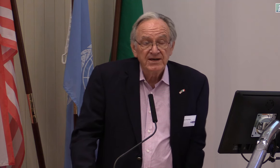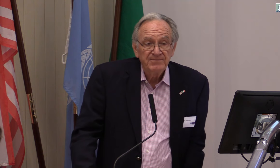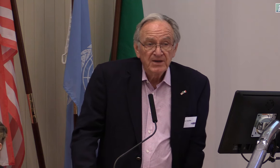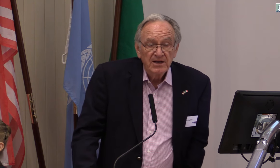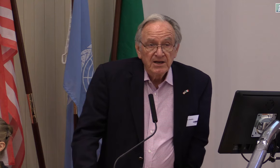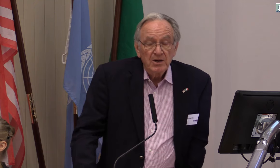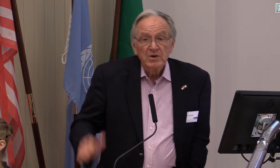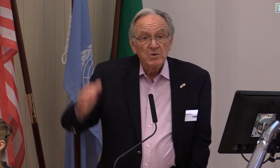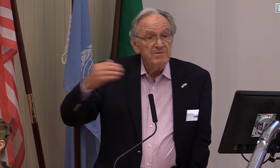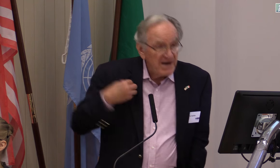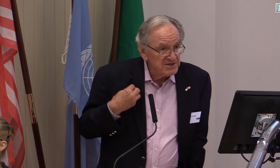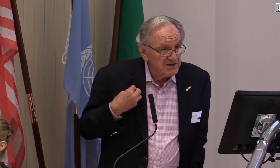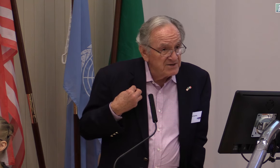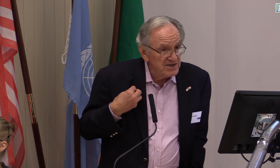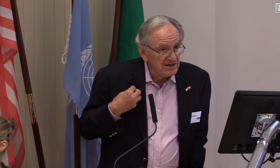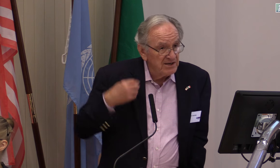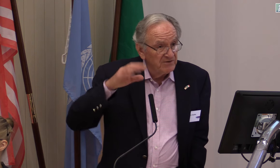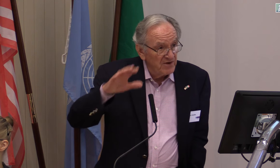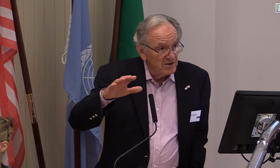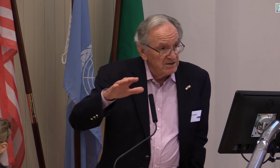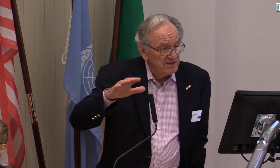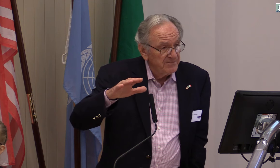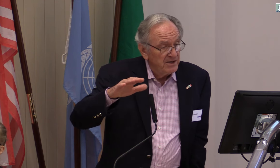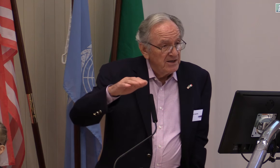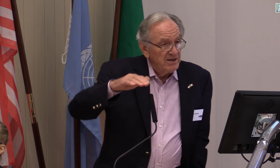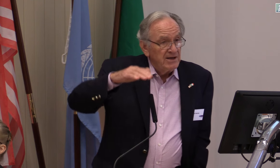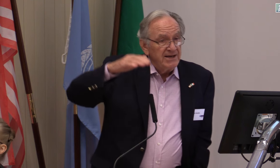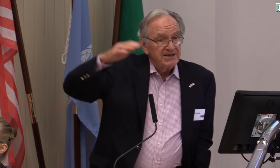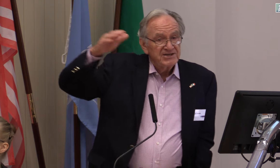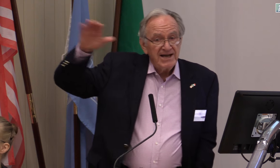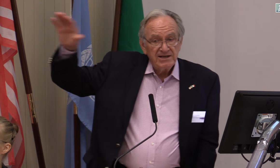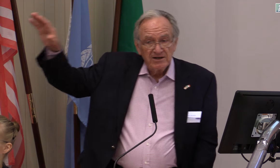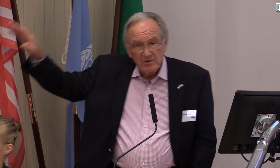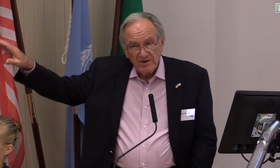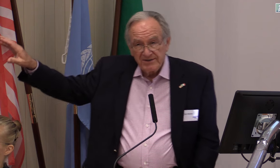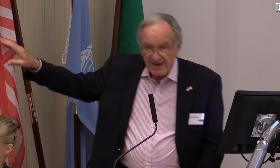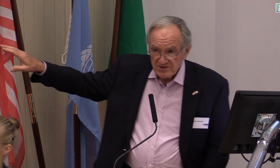One day, we passed it in the Senate in the fall, and it sat in the lower, in the house